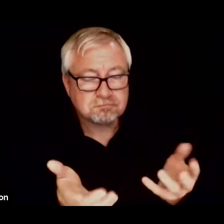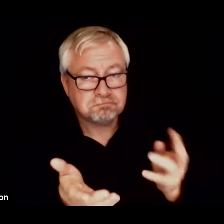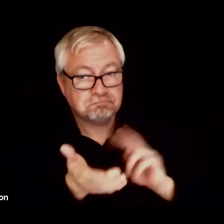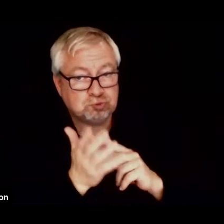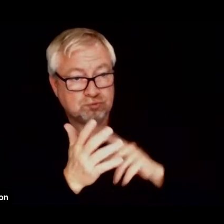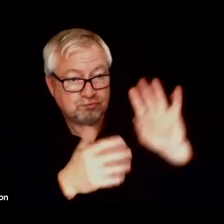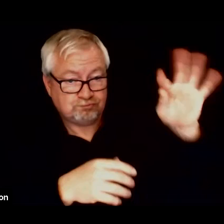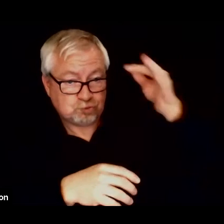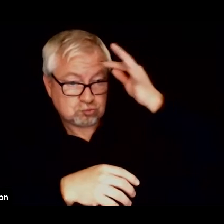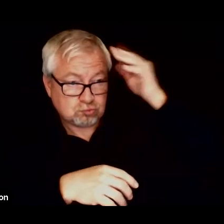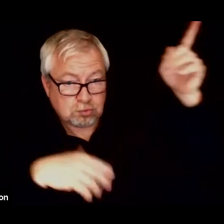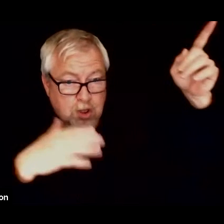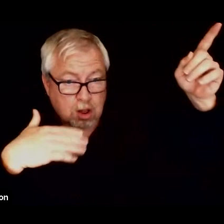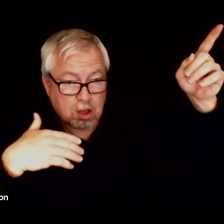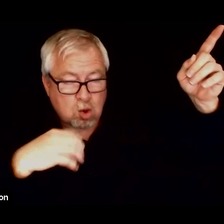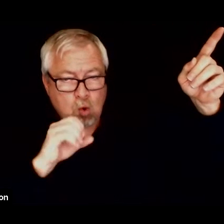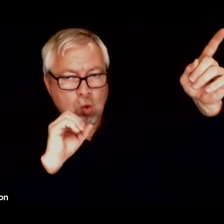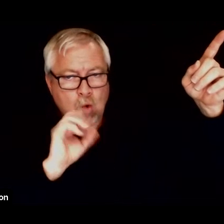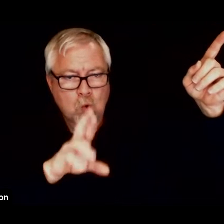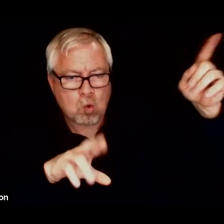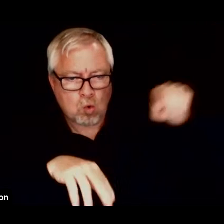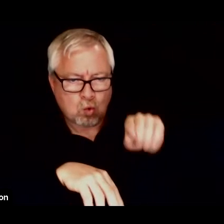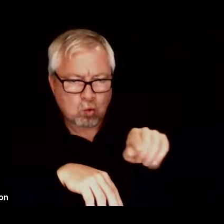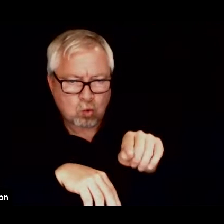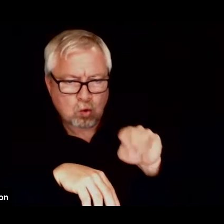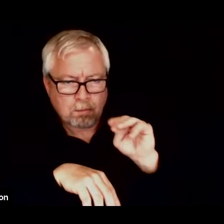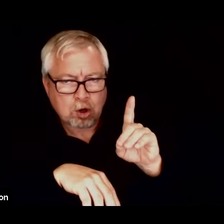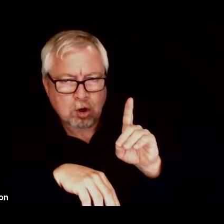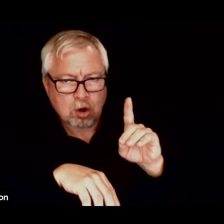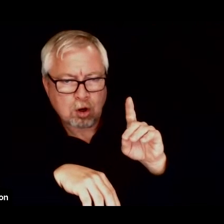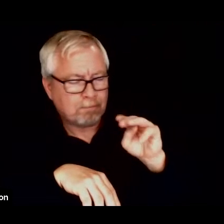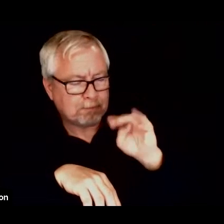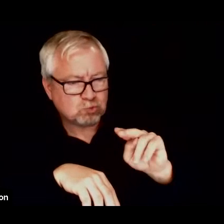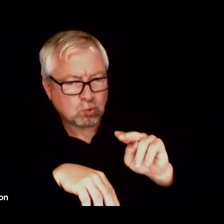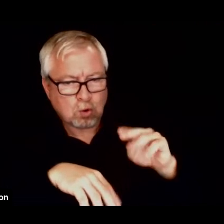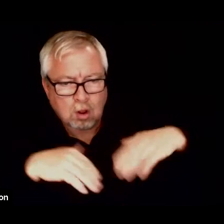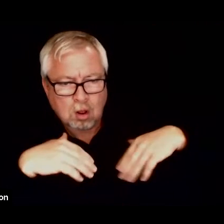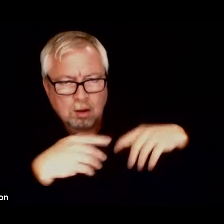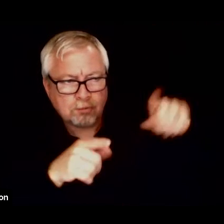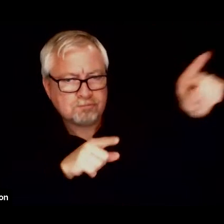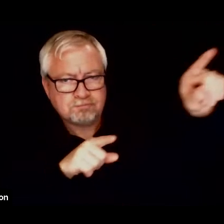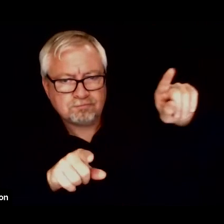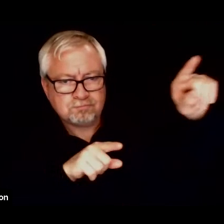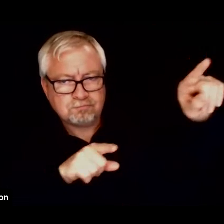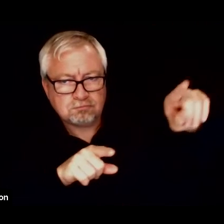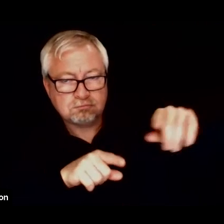then if so do we have an idea how soon that would happen and then after that what is the timeline in